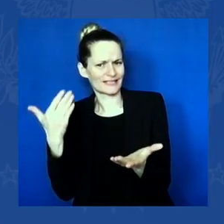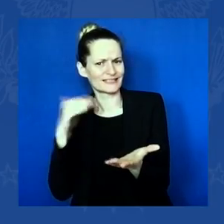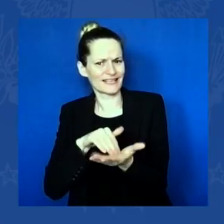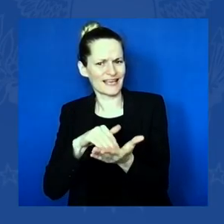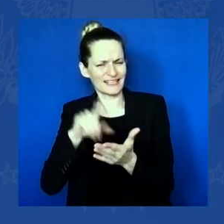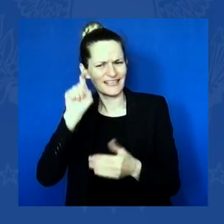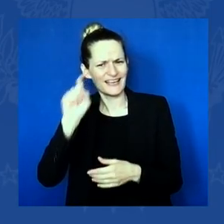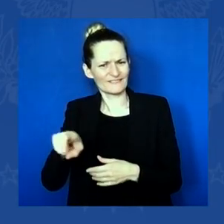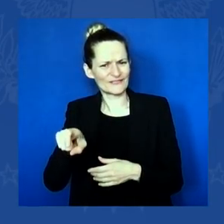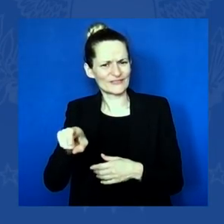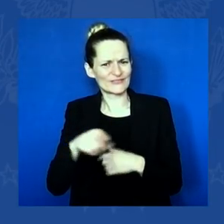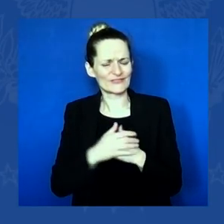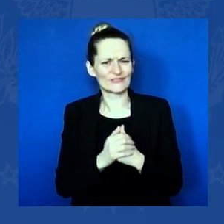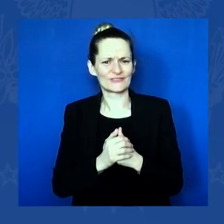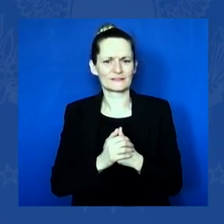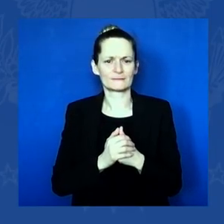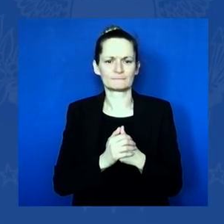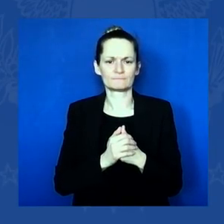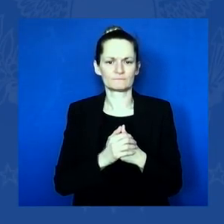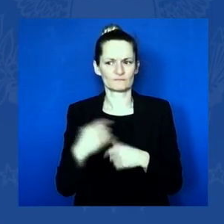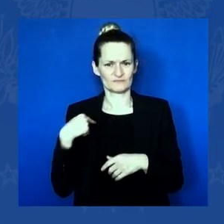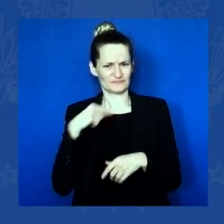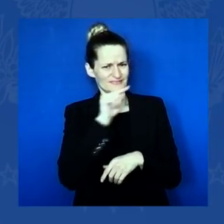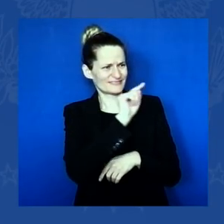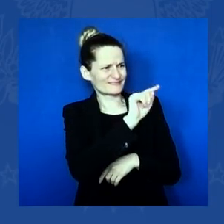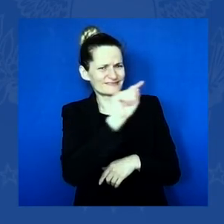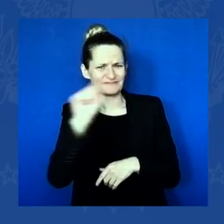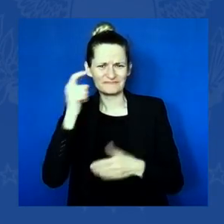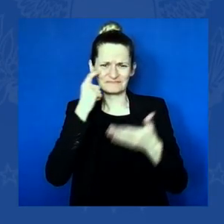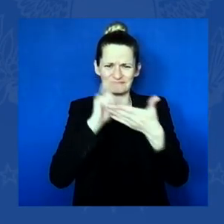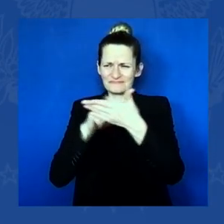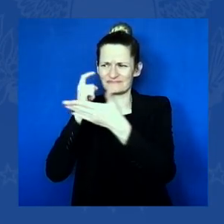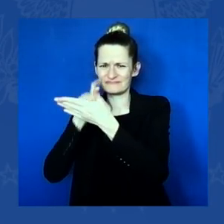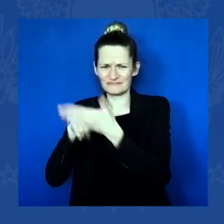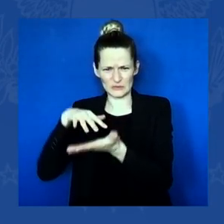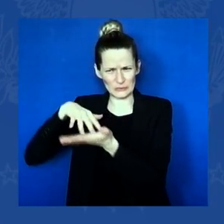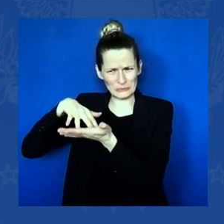of global commerce can be, we cannot go back to business as usual.